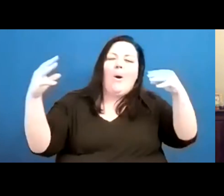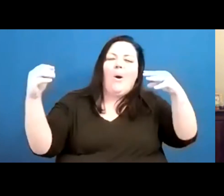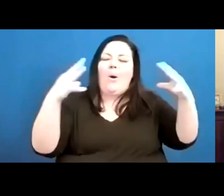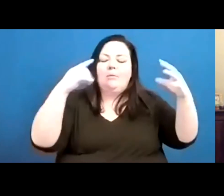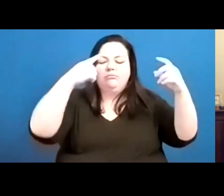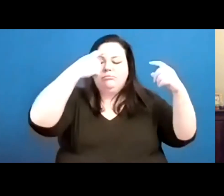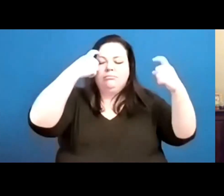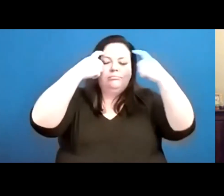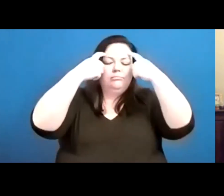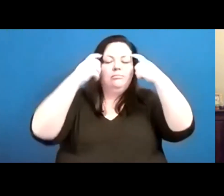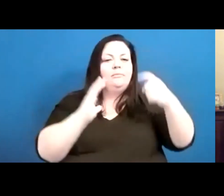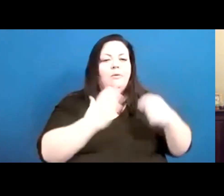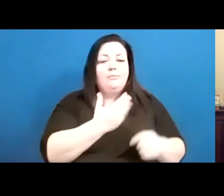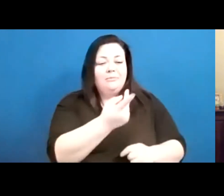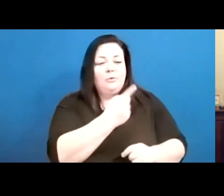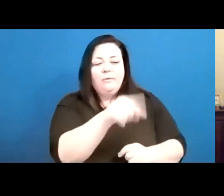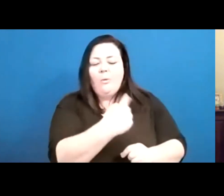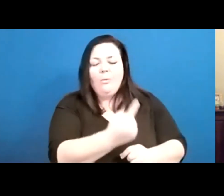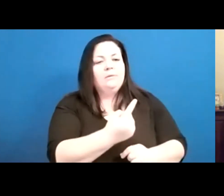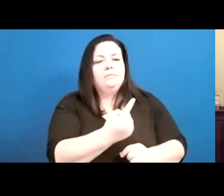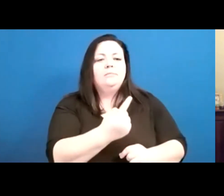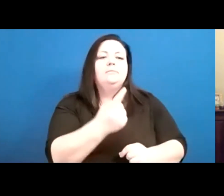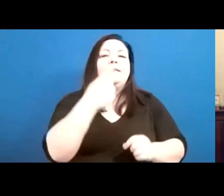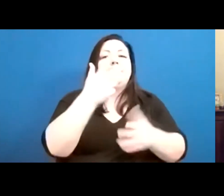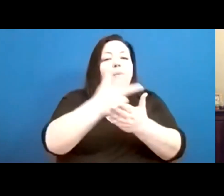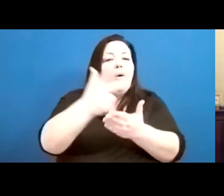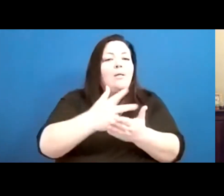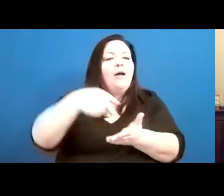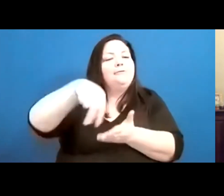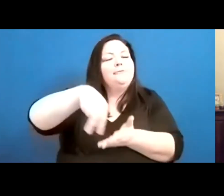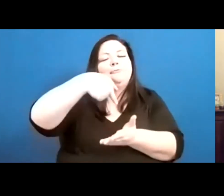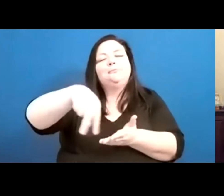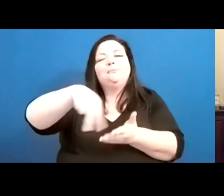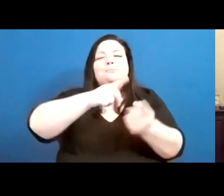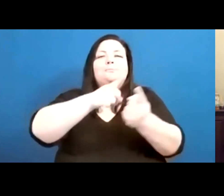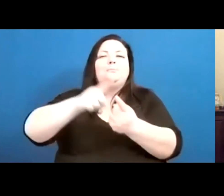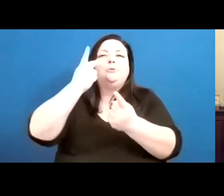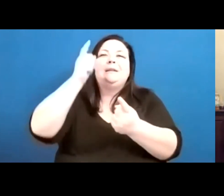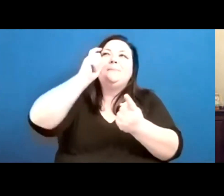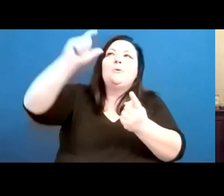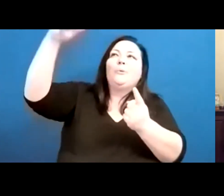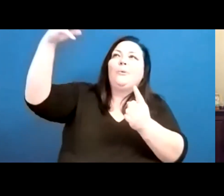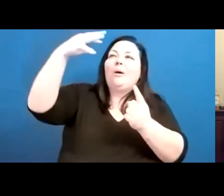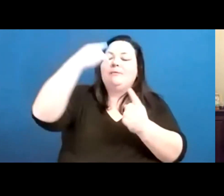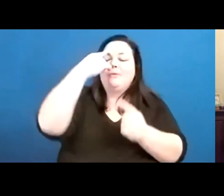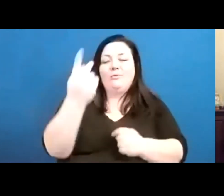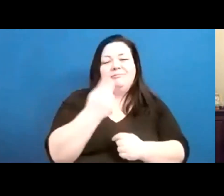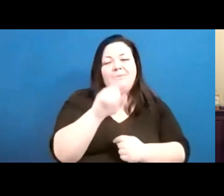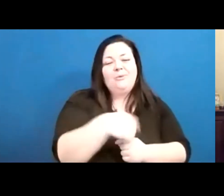bodies alone. We slow dance in the parking lot while the moon shines our spotlight just for us. Our slow strides match,